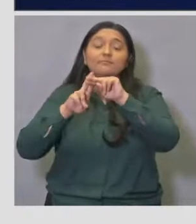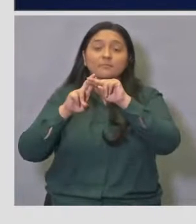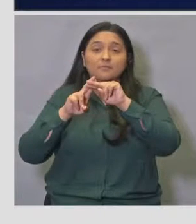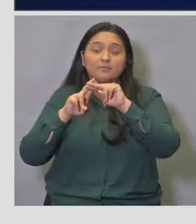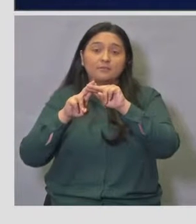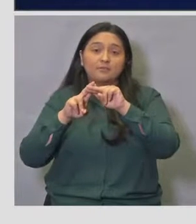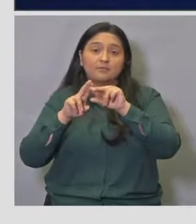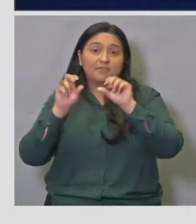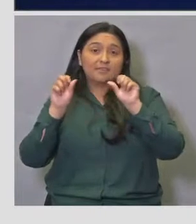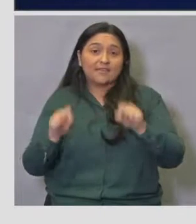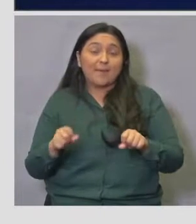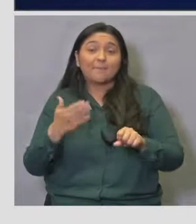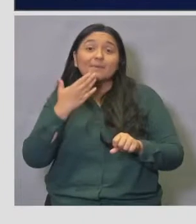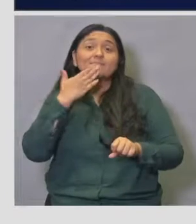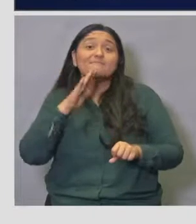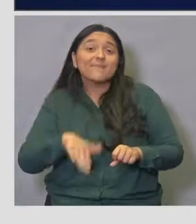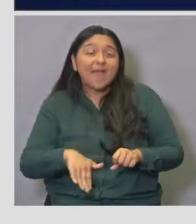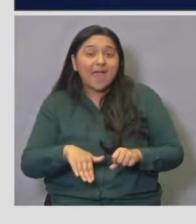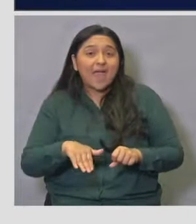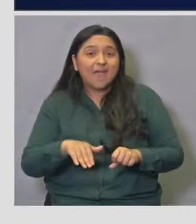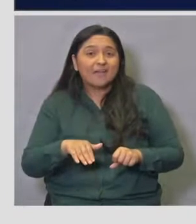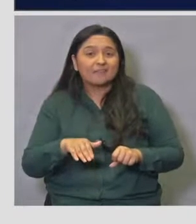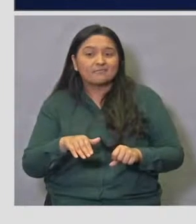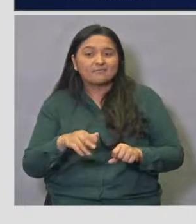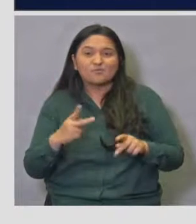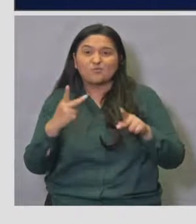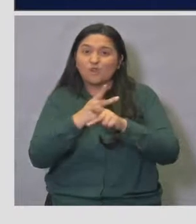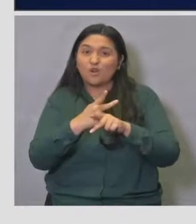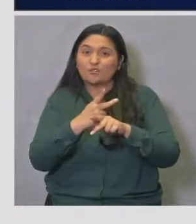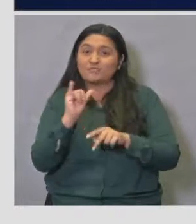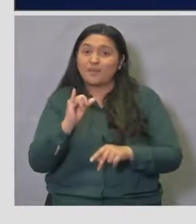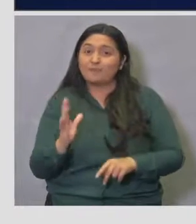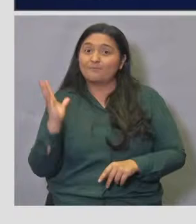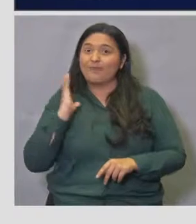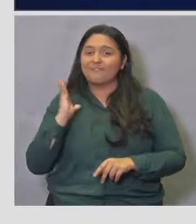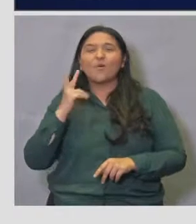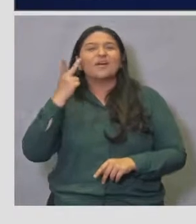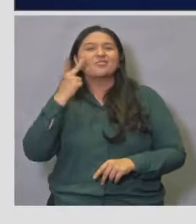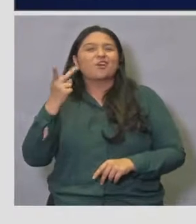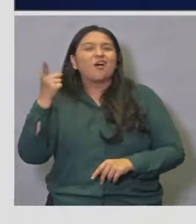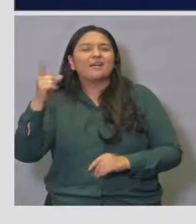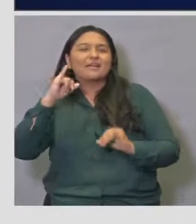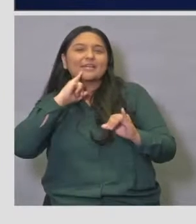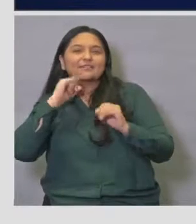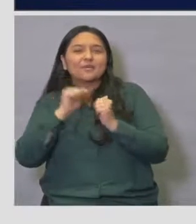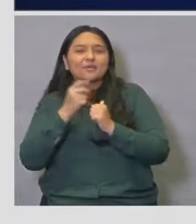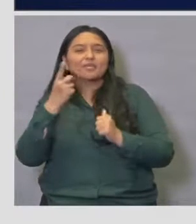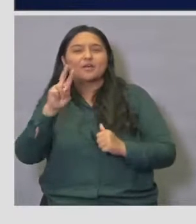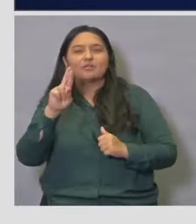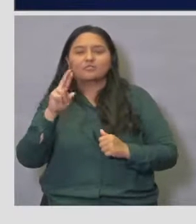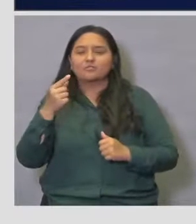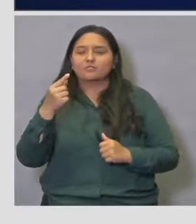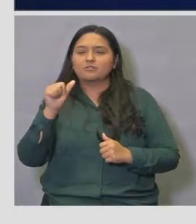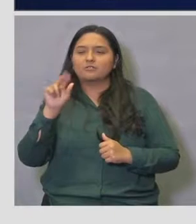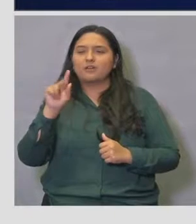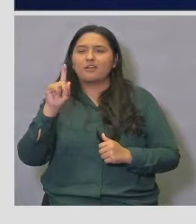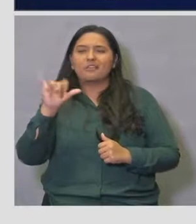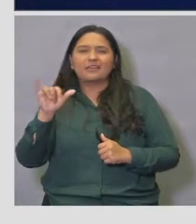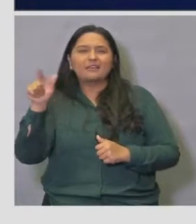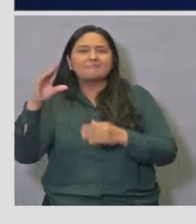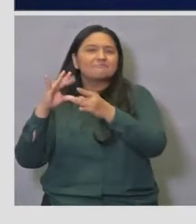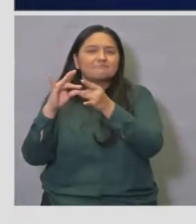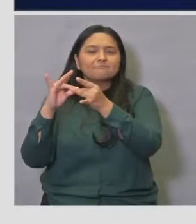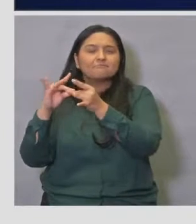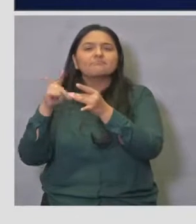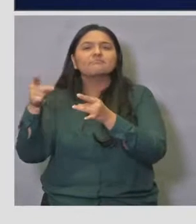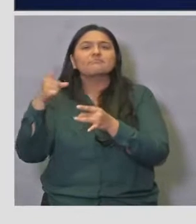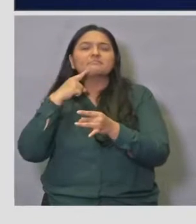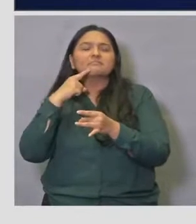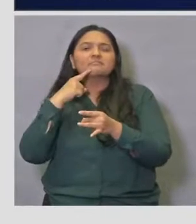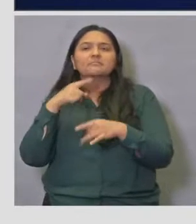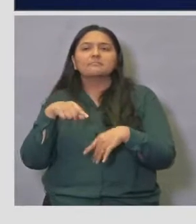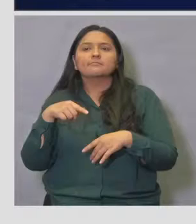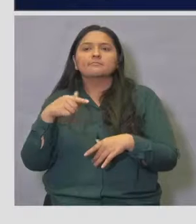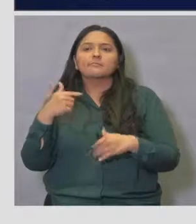WAS?